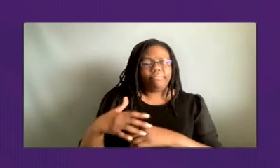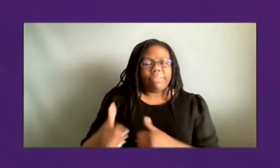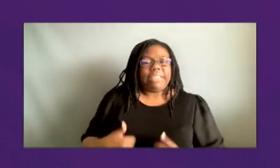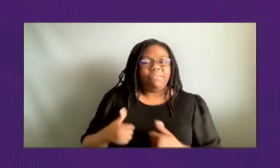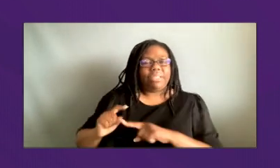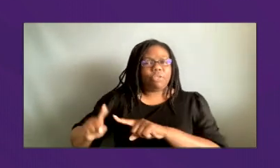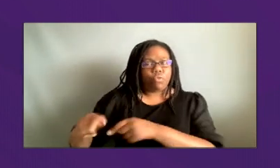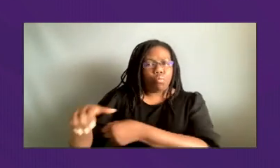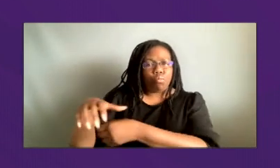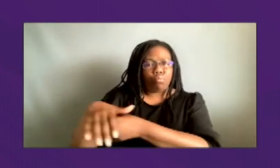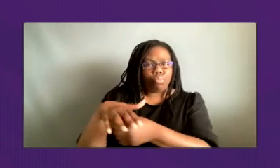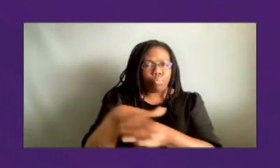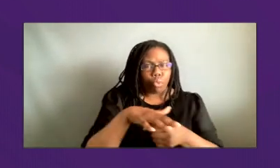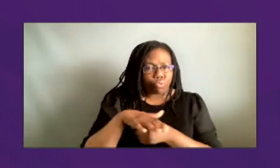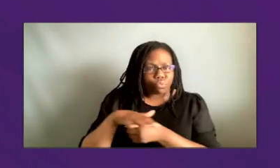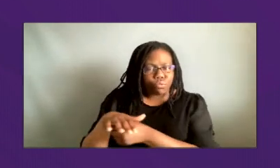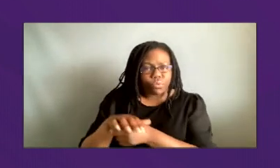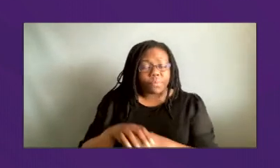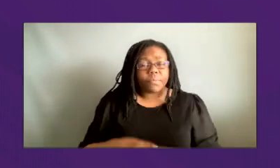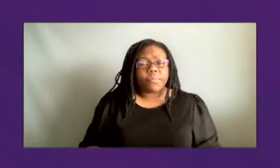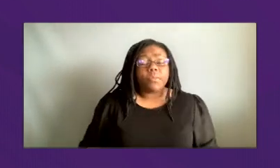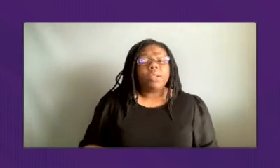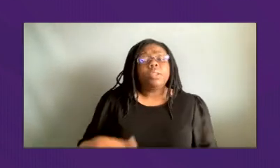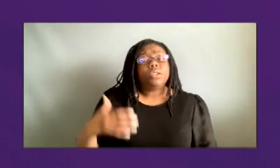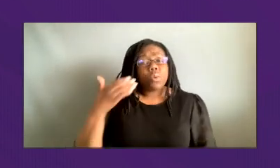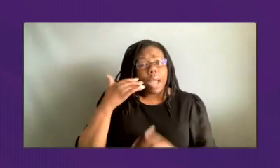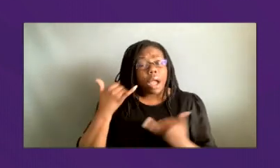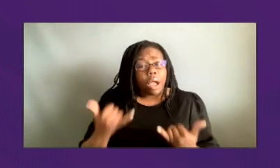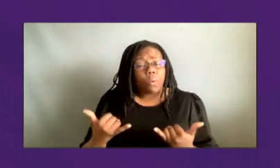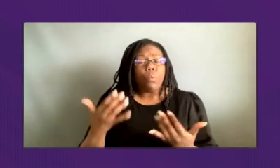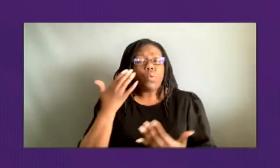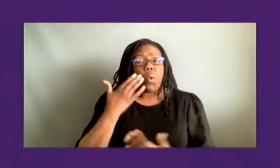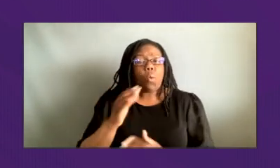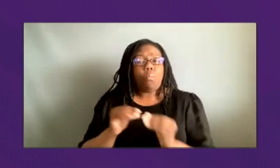we've learned more about the characters in the story of Thanksgiving, how about the plot